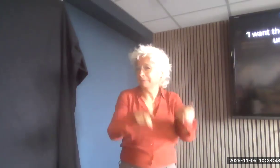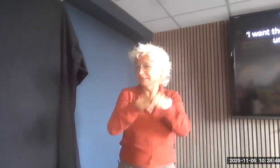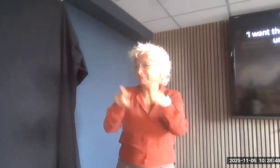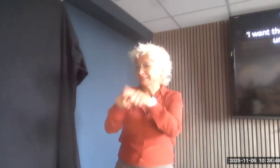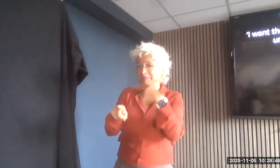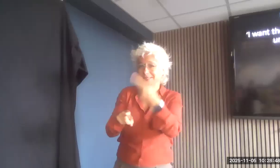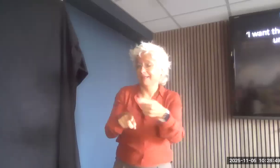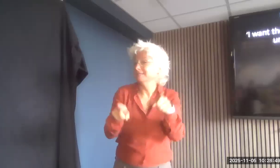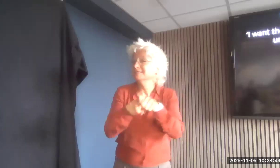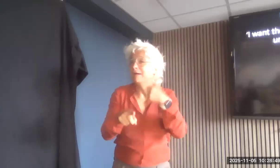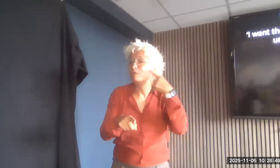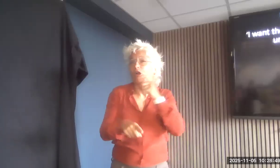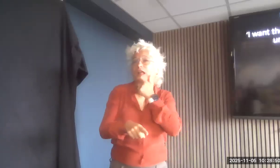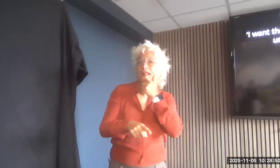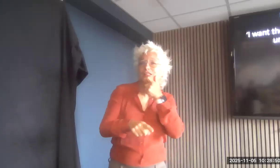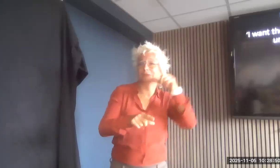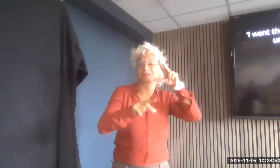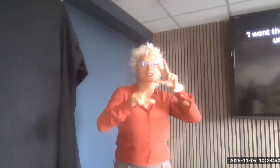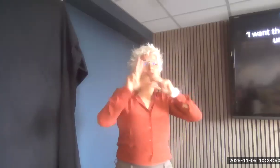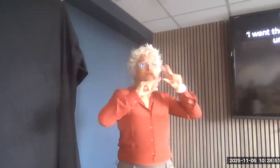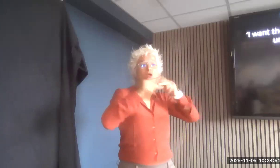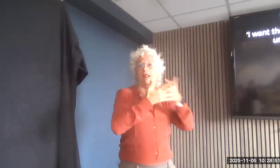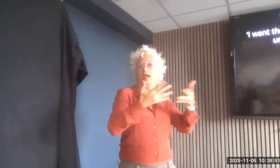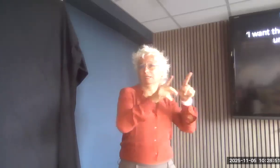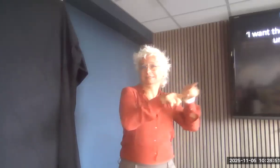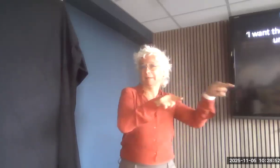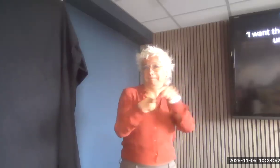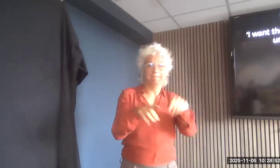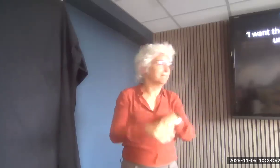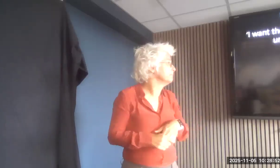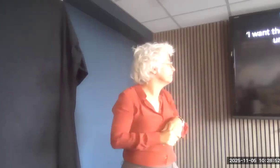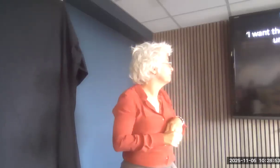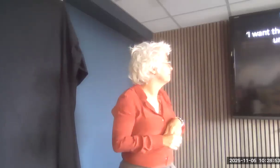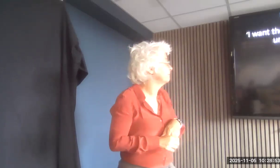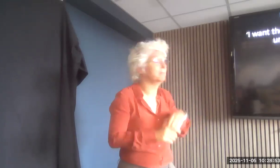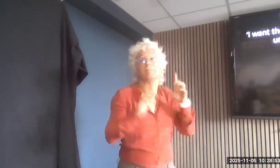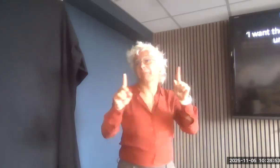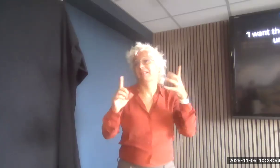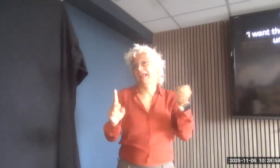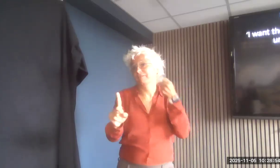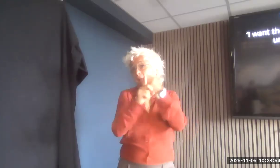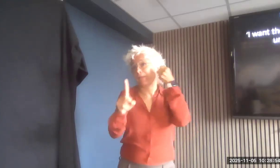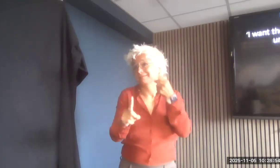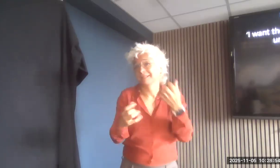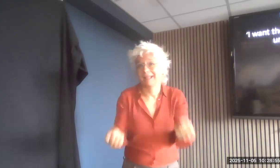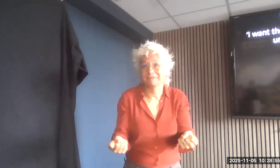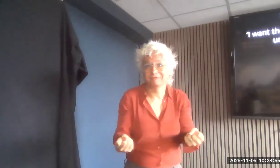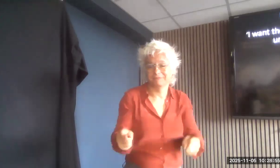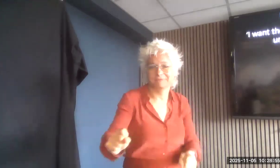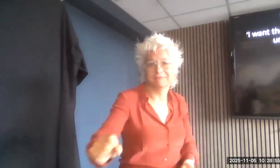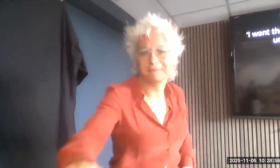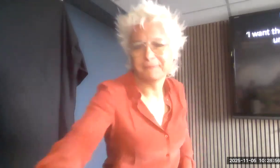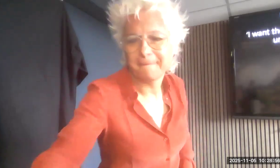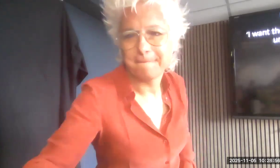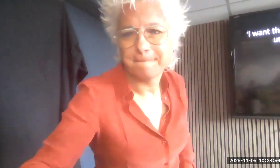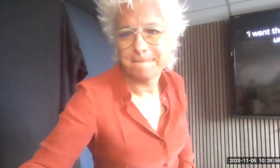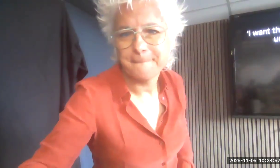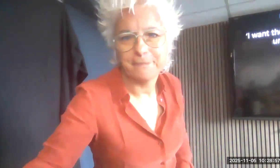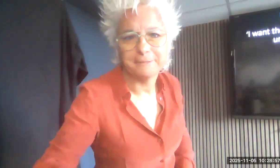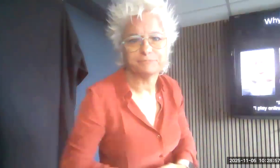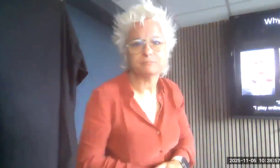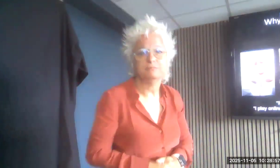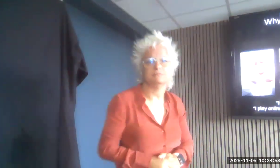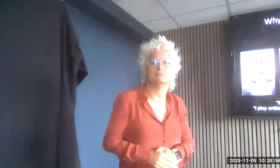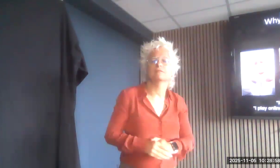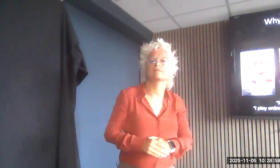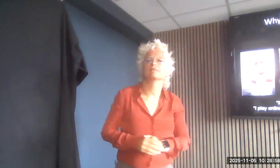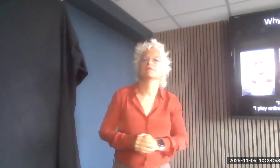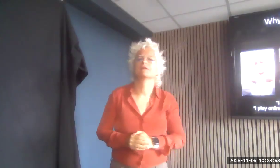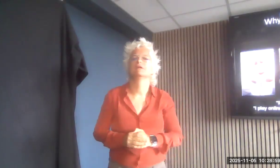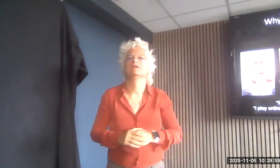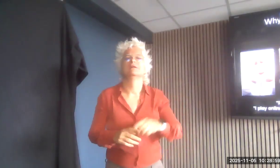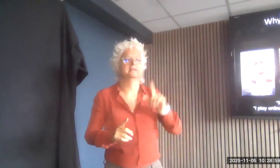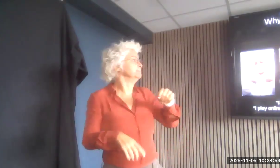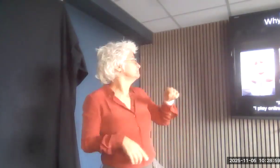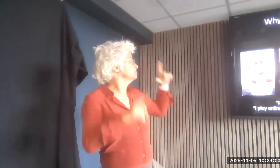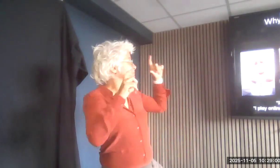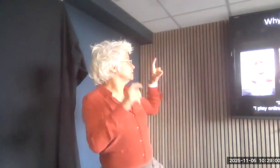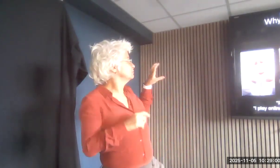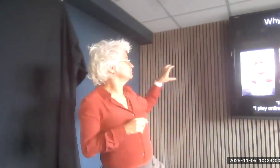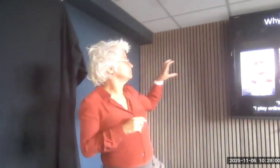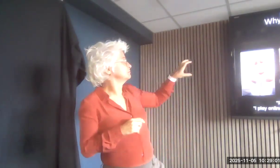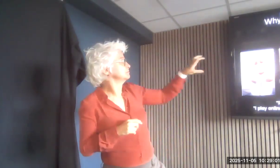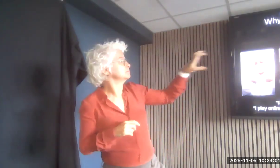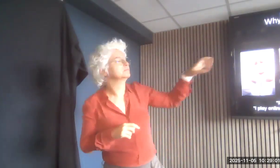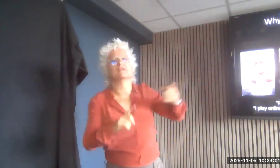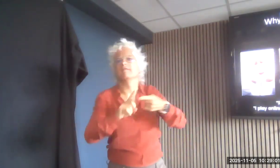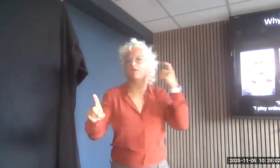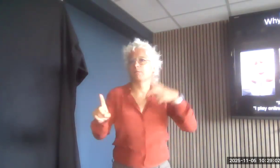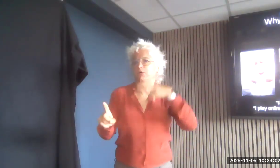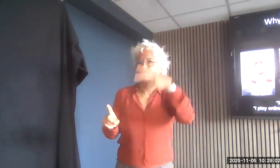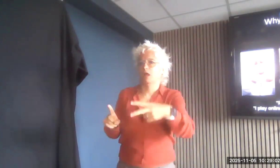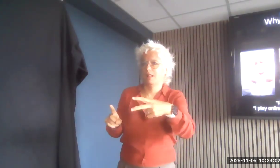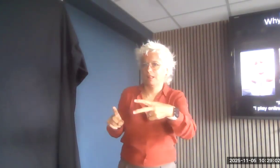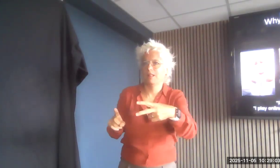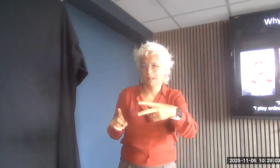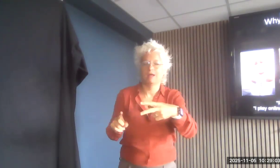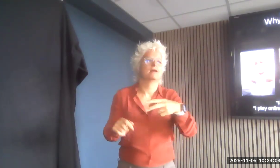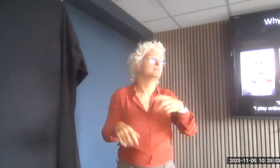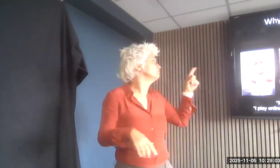globally visible. And this is… this idea is repeated over and over again, and also completely maps with the idea of using English on social media in the same way we see with hearing influencers.